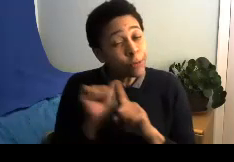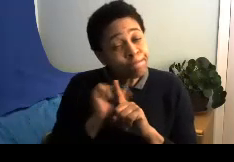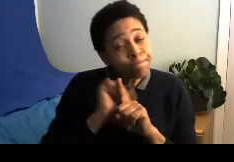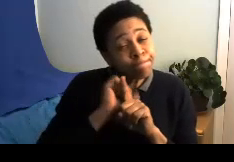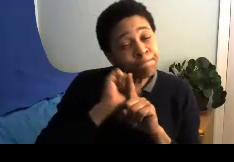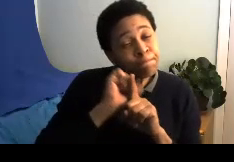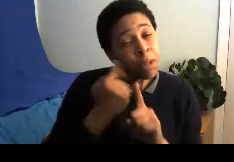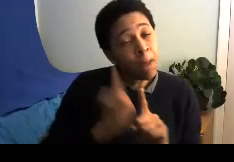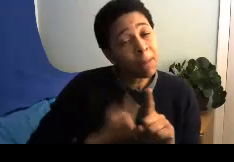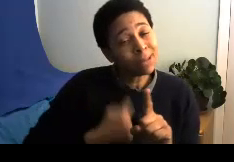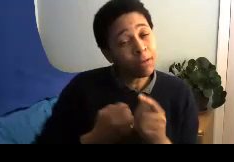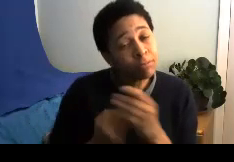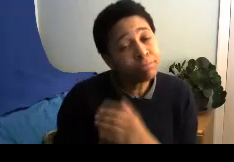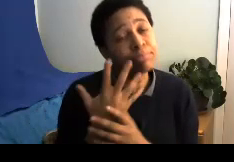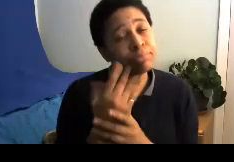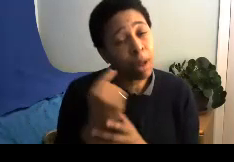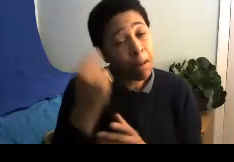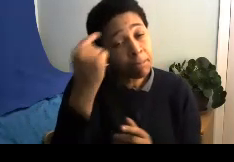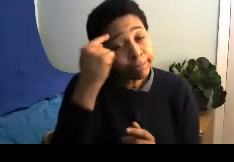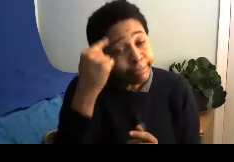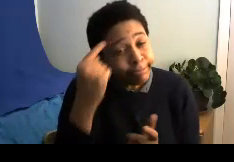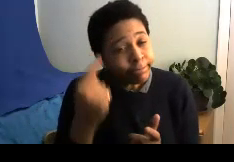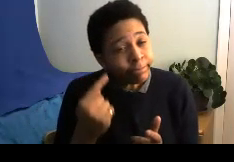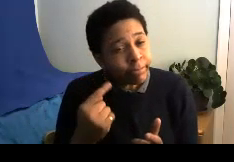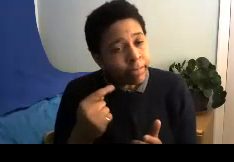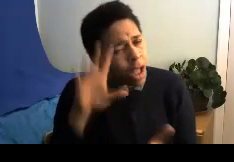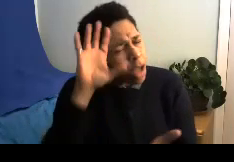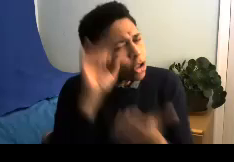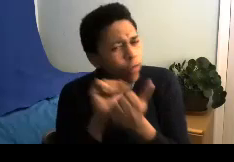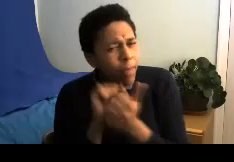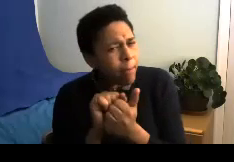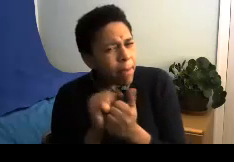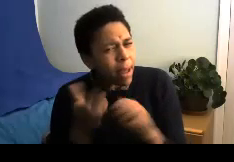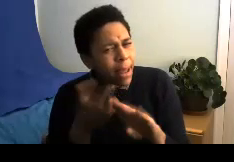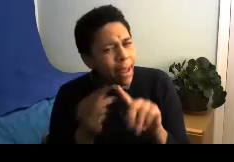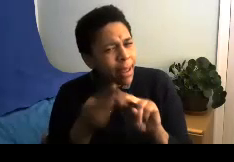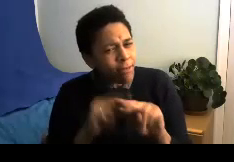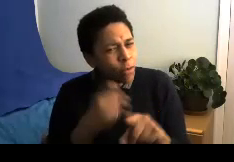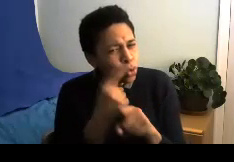earlier, I don't quite remember I was saying this to you personally, I think, before we came on here, or during the